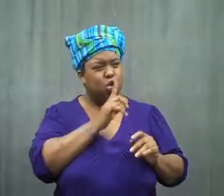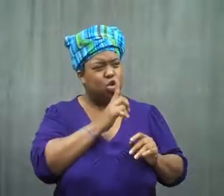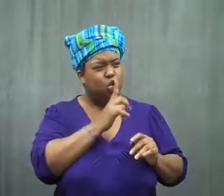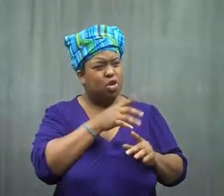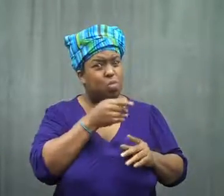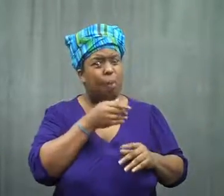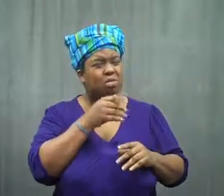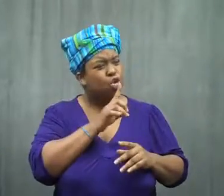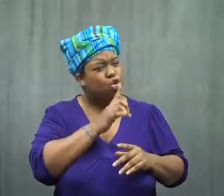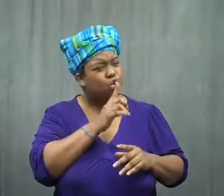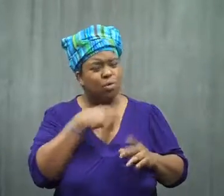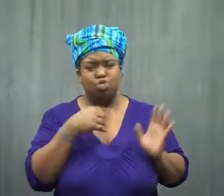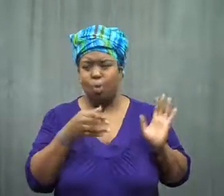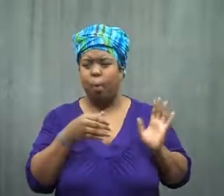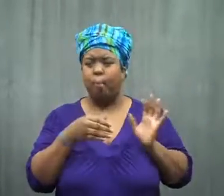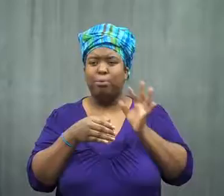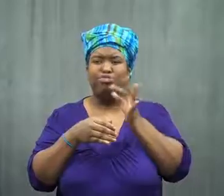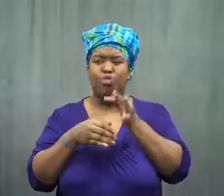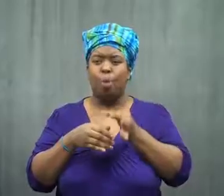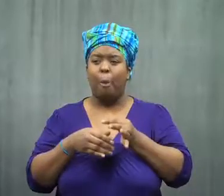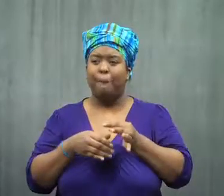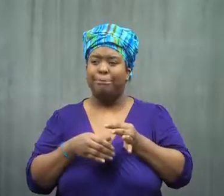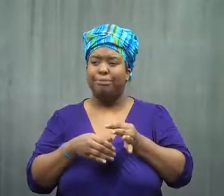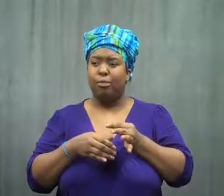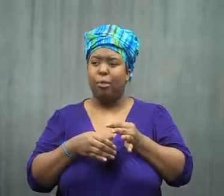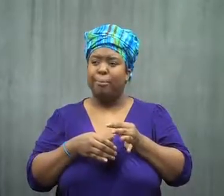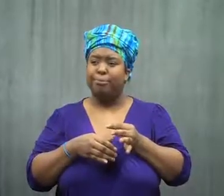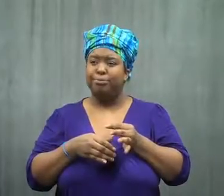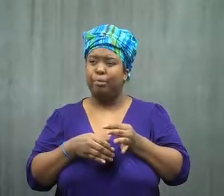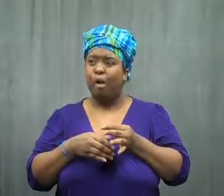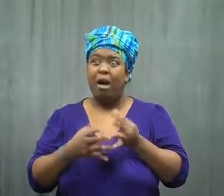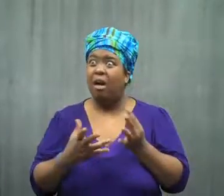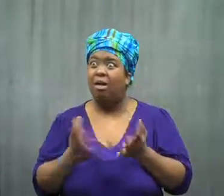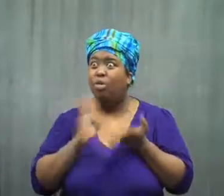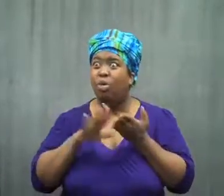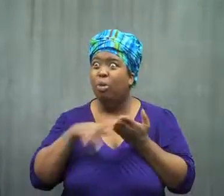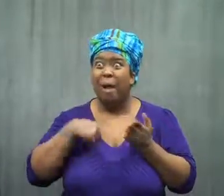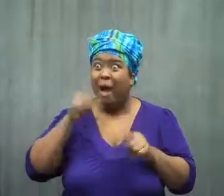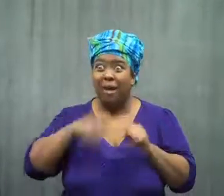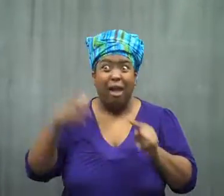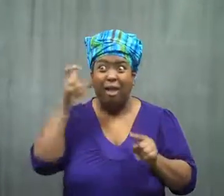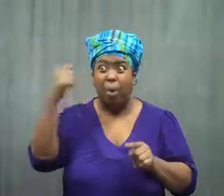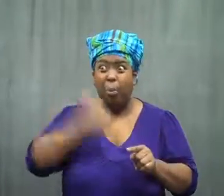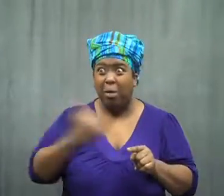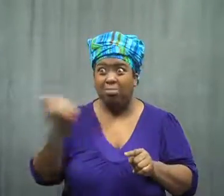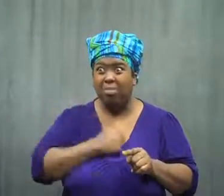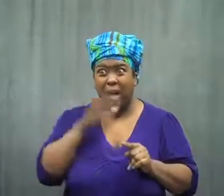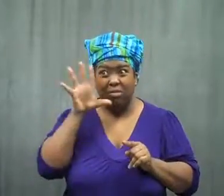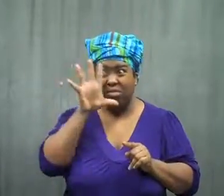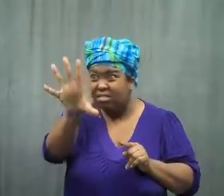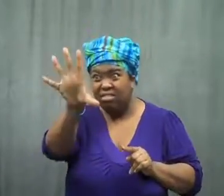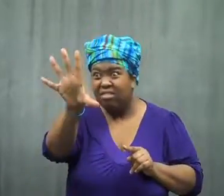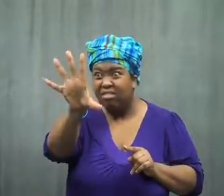I stopped and said, "Excuse me, I can't hear myself. Duh!!"